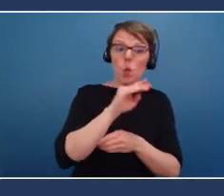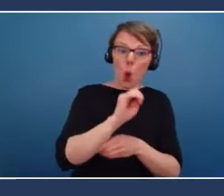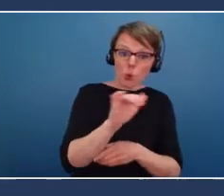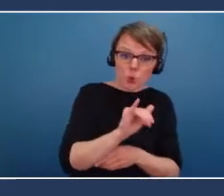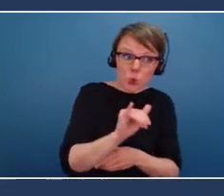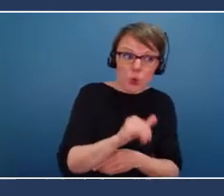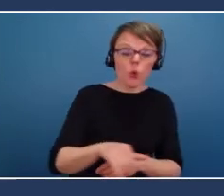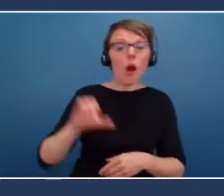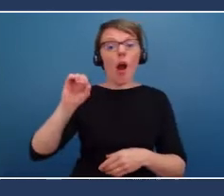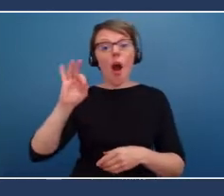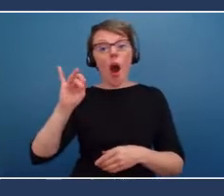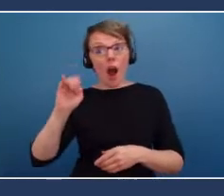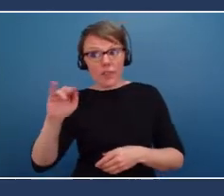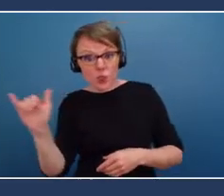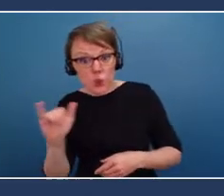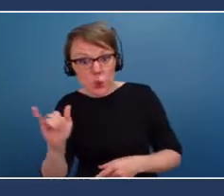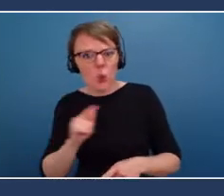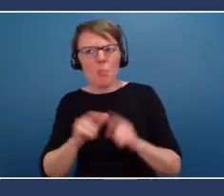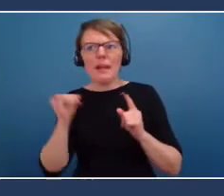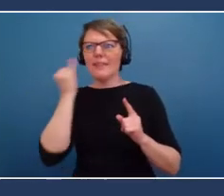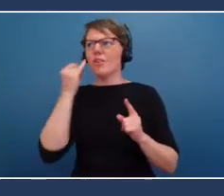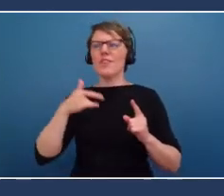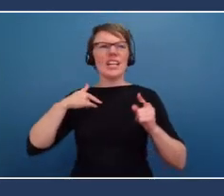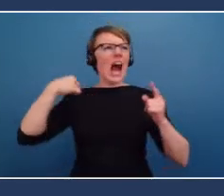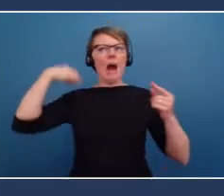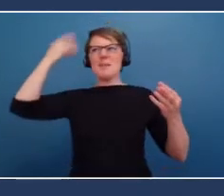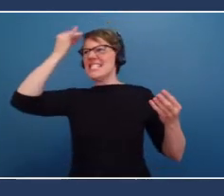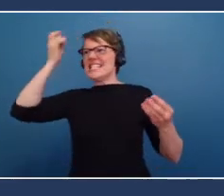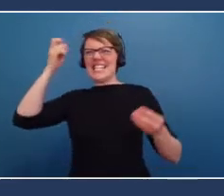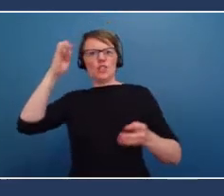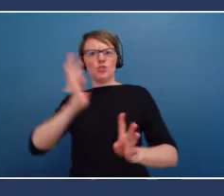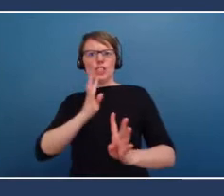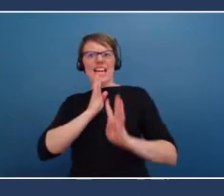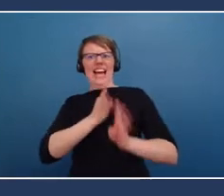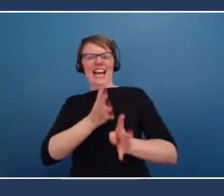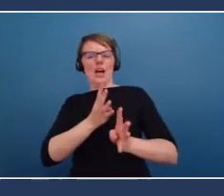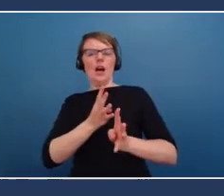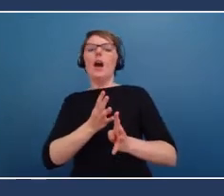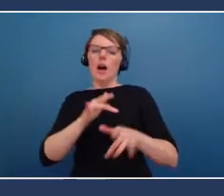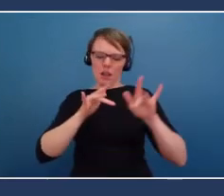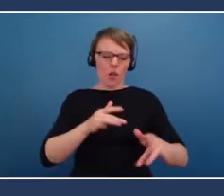to get words down on paper, Windows key H and unlock system-wide dictation.